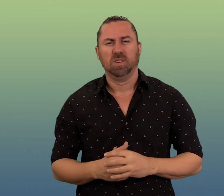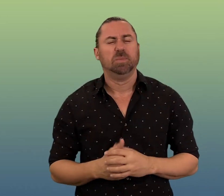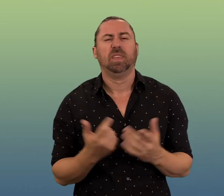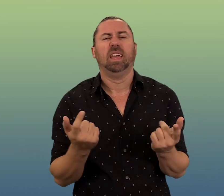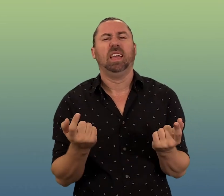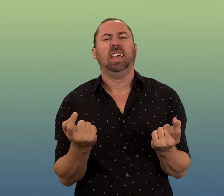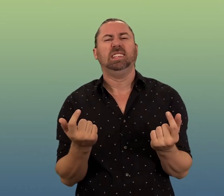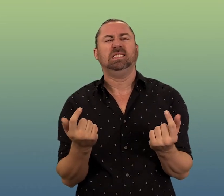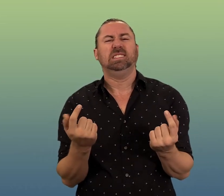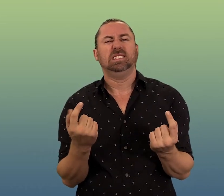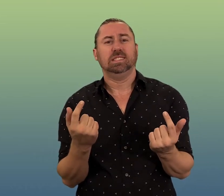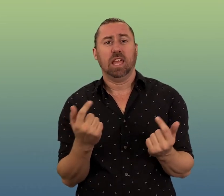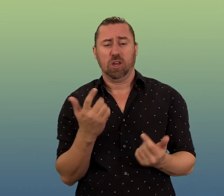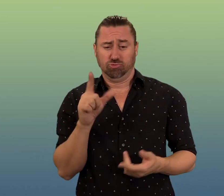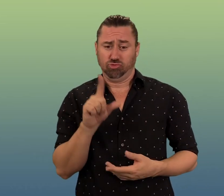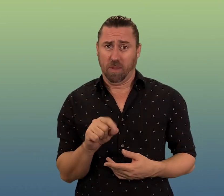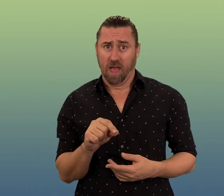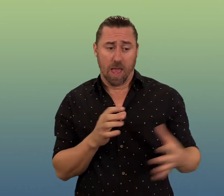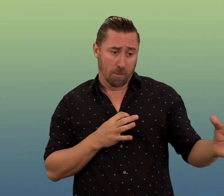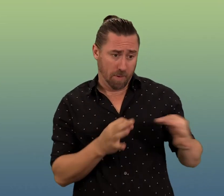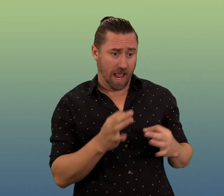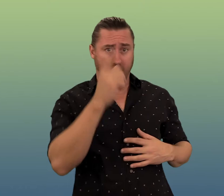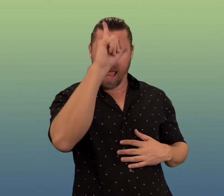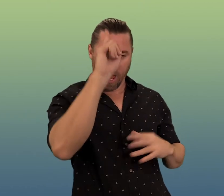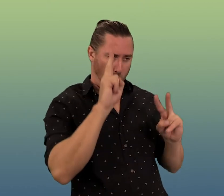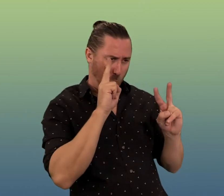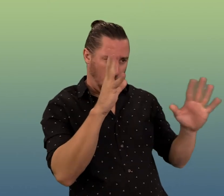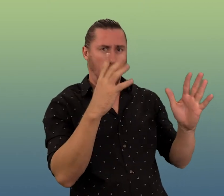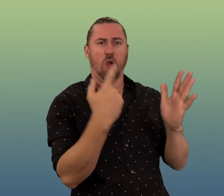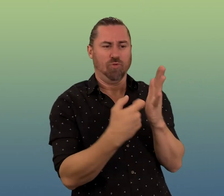It's easier and more cost effective to plan from the start than retrofit.